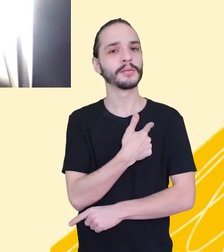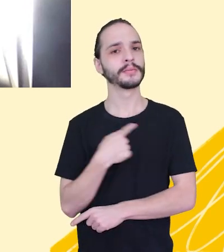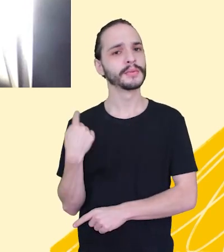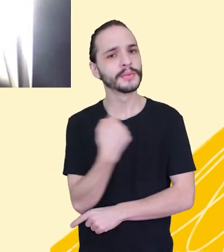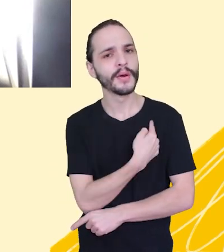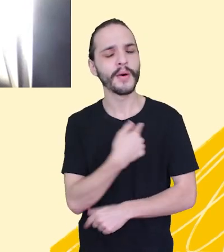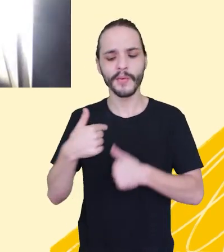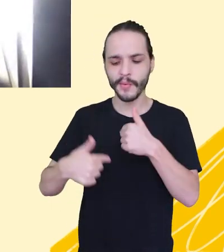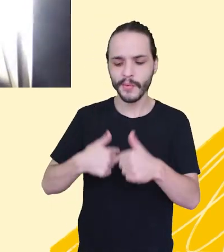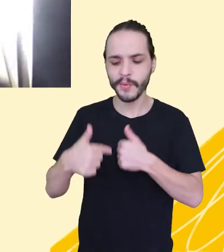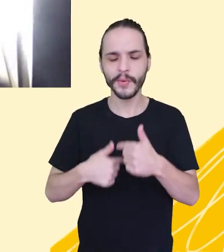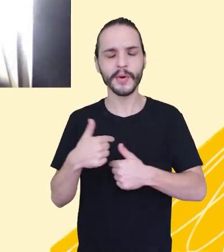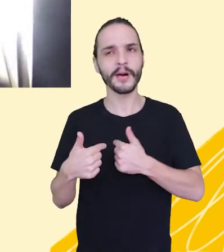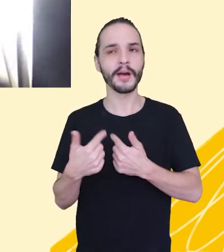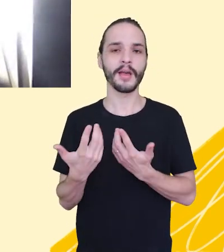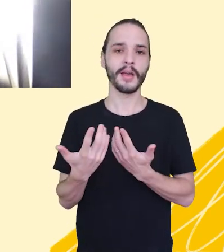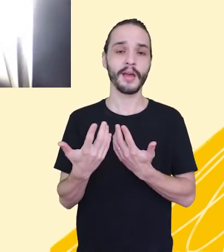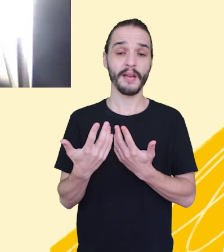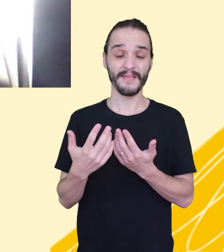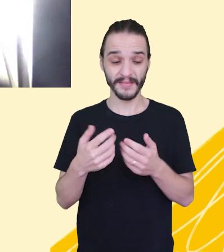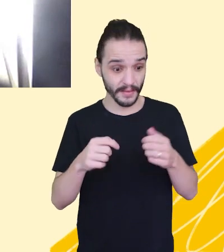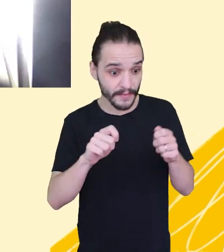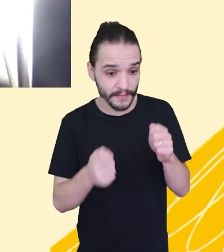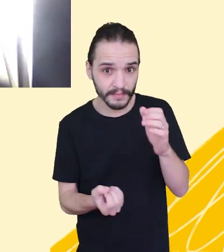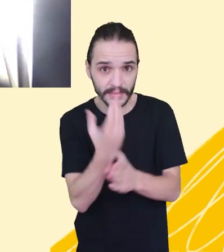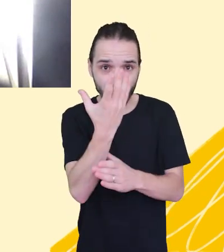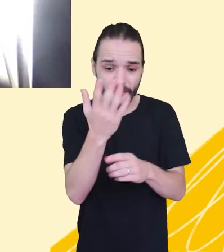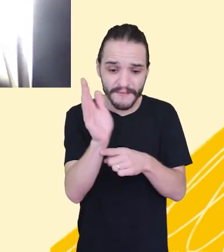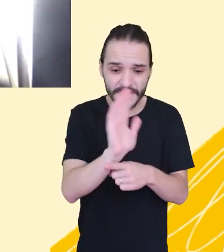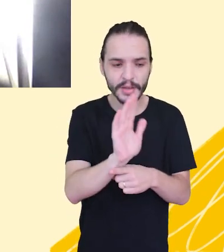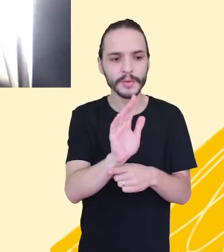I mean, to do a film means to work with humans, and they breath.